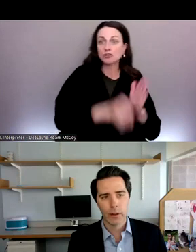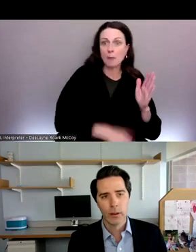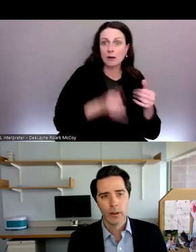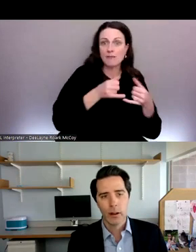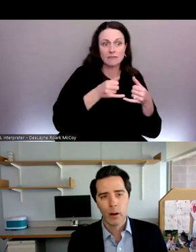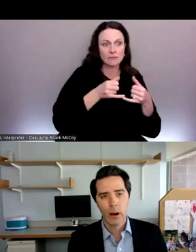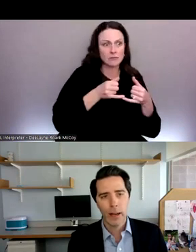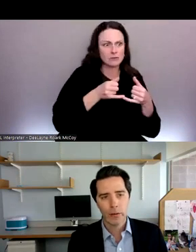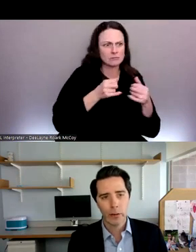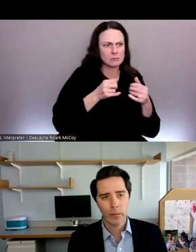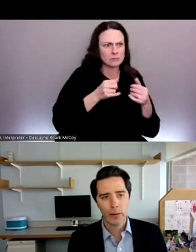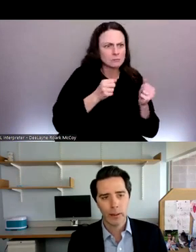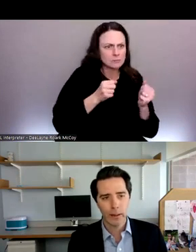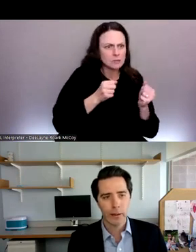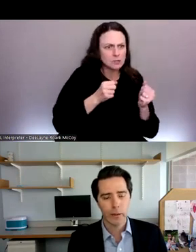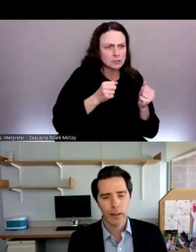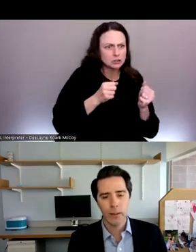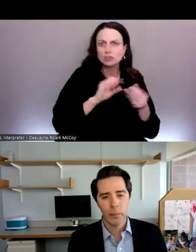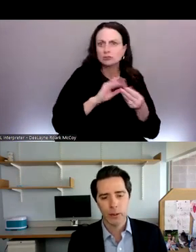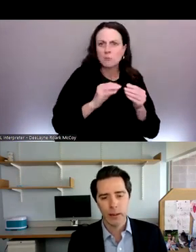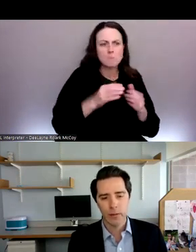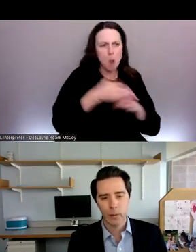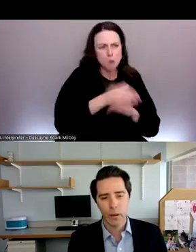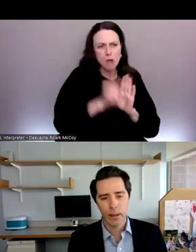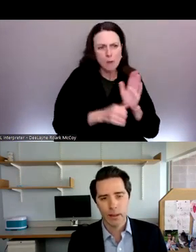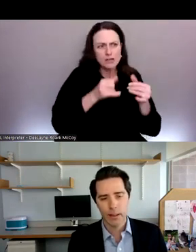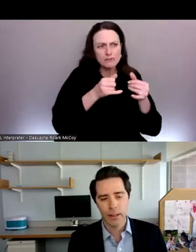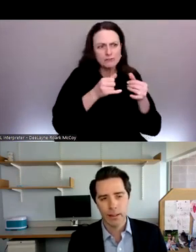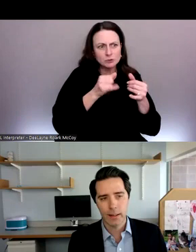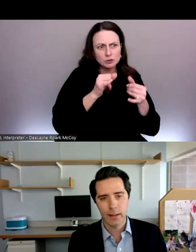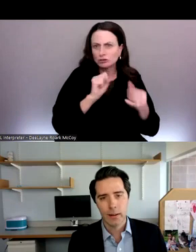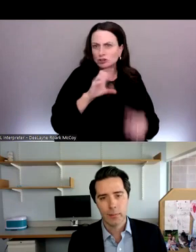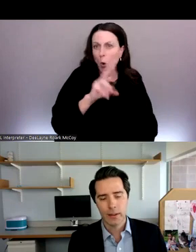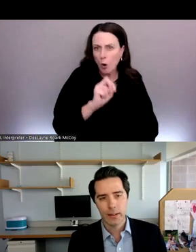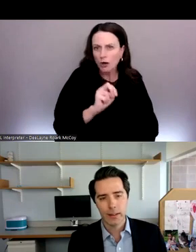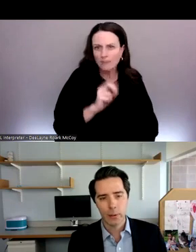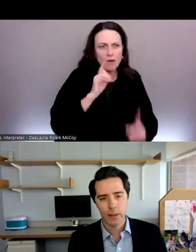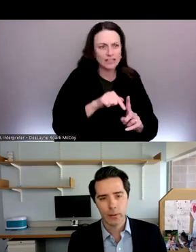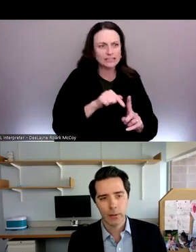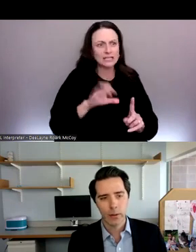are on average something like this so 70